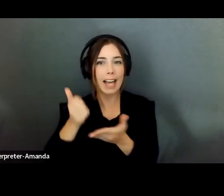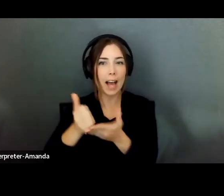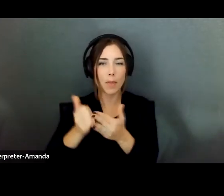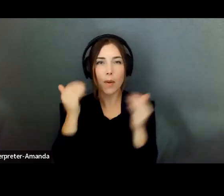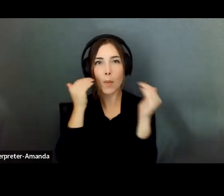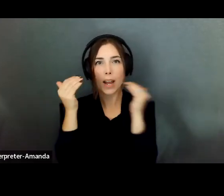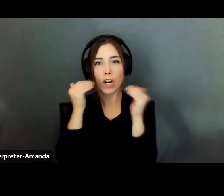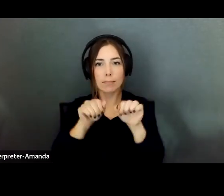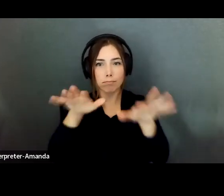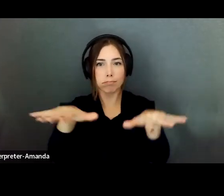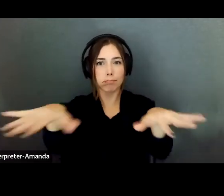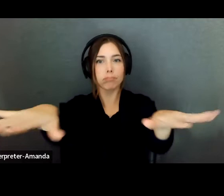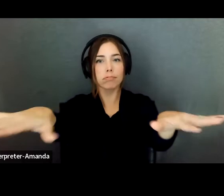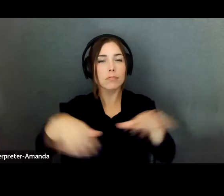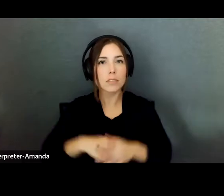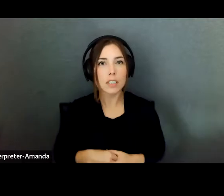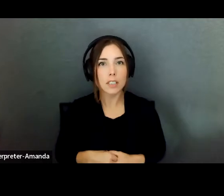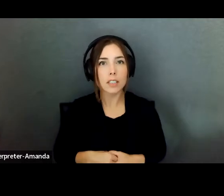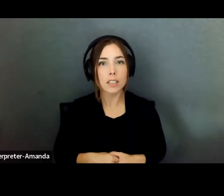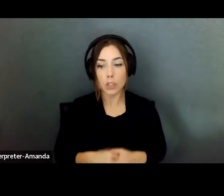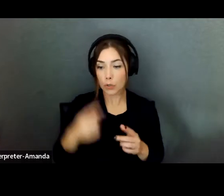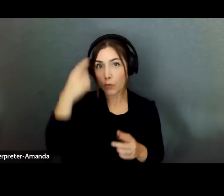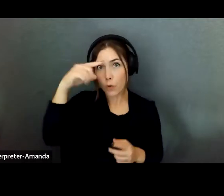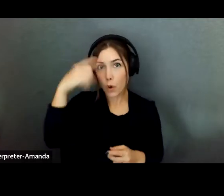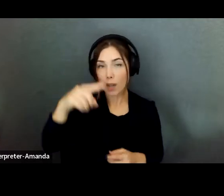activities when it comes to consumers and peers with disabilities.